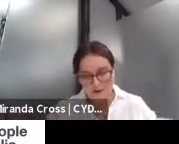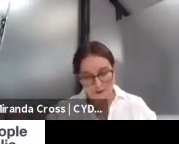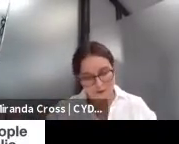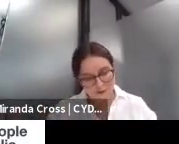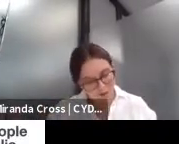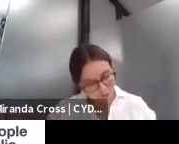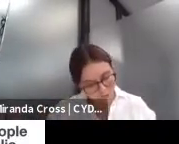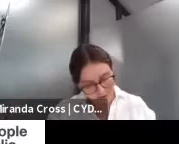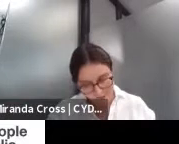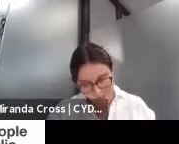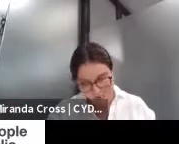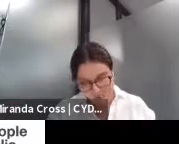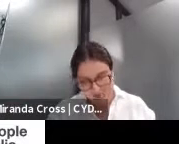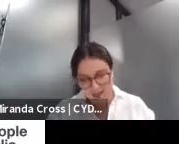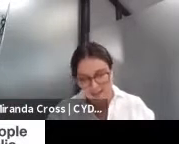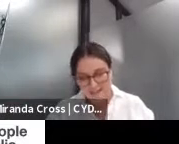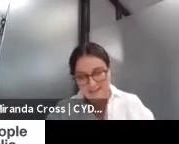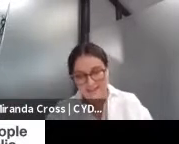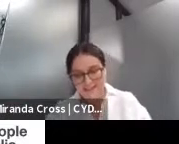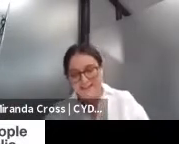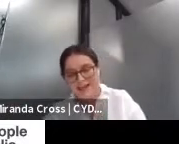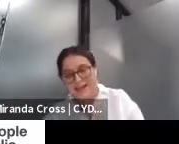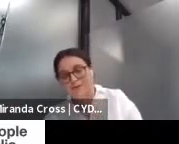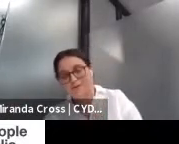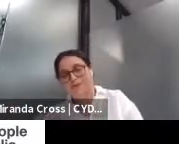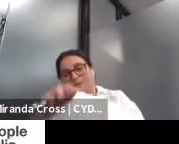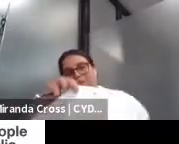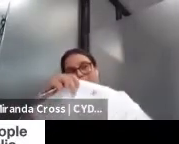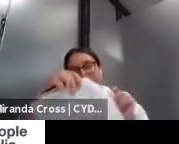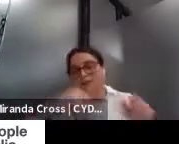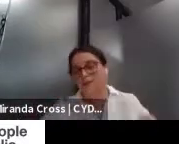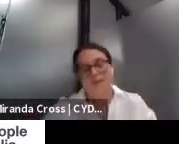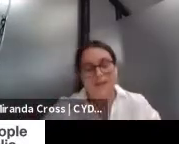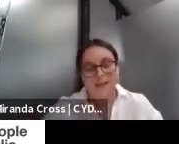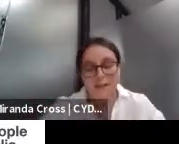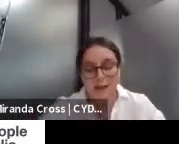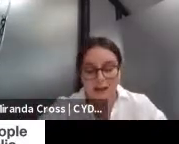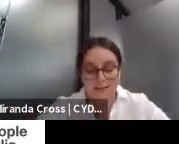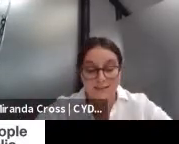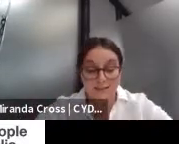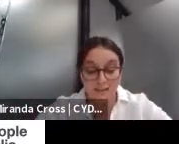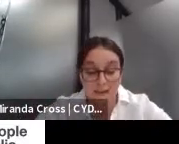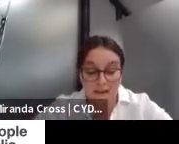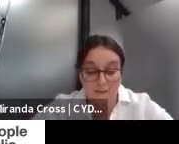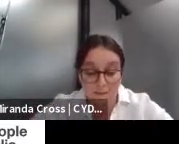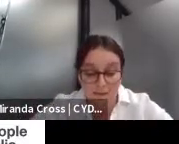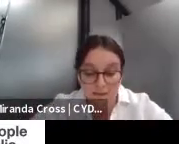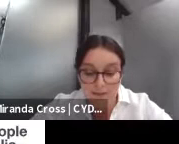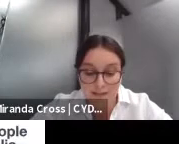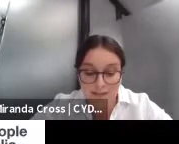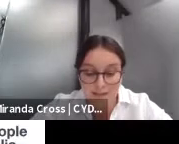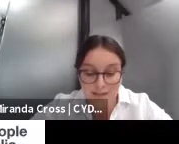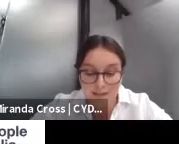question, about how will the assessments be conducted